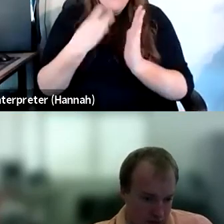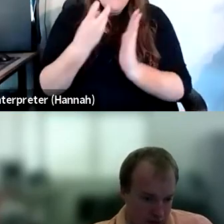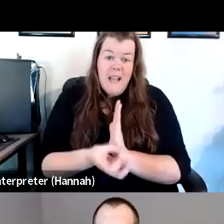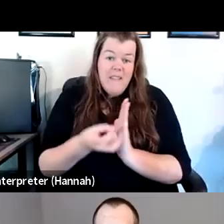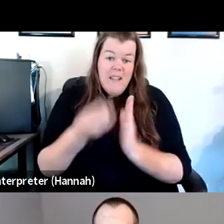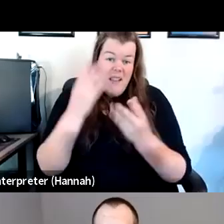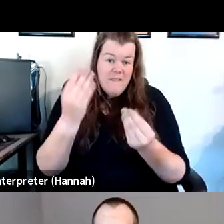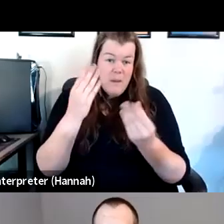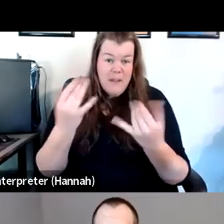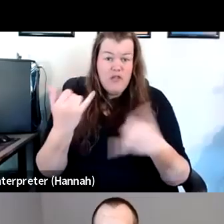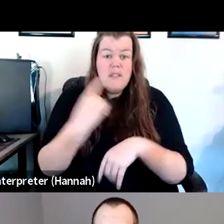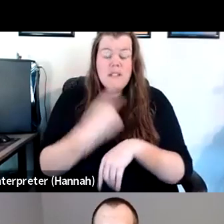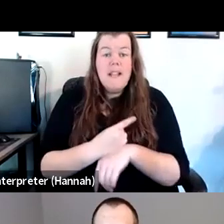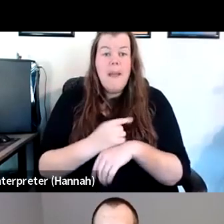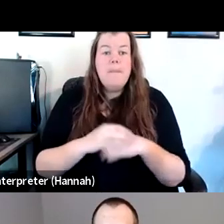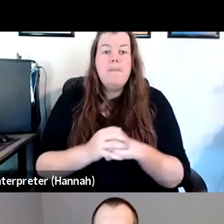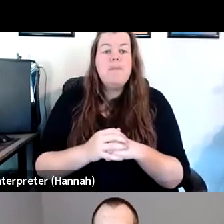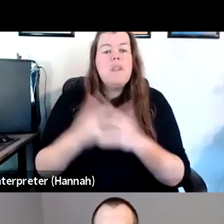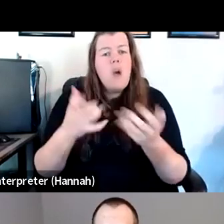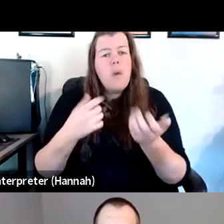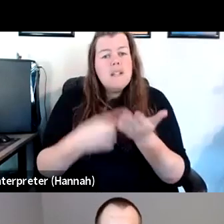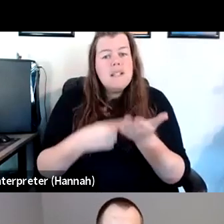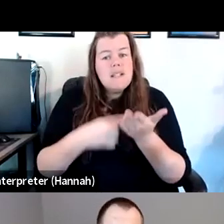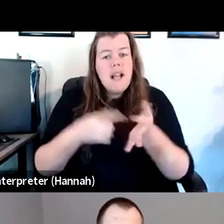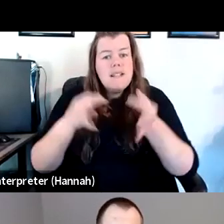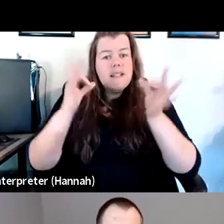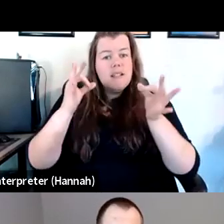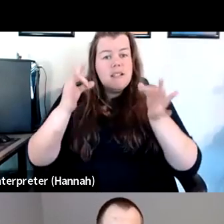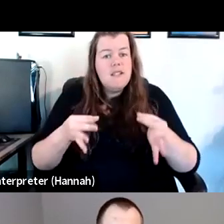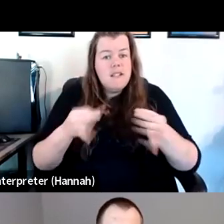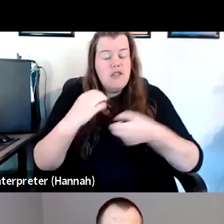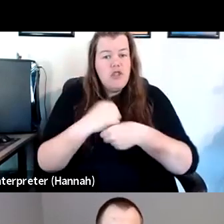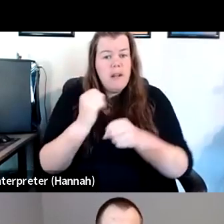to start off by talking about decision-making and just really start by explaining that